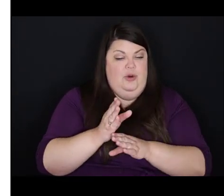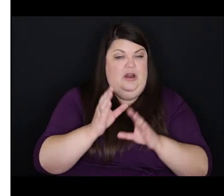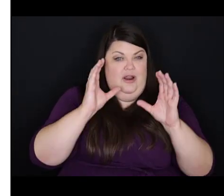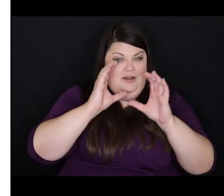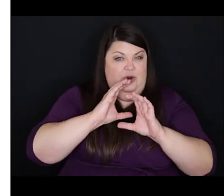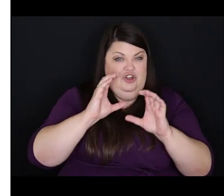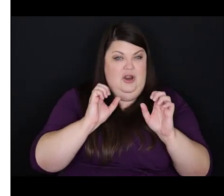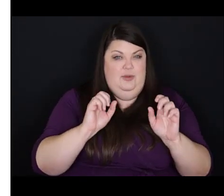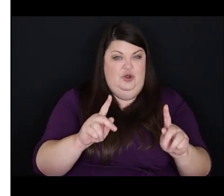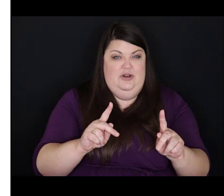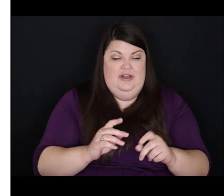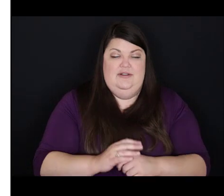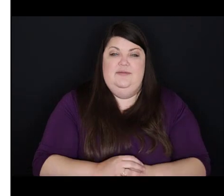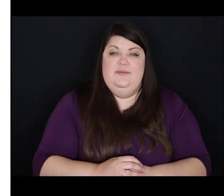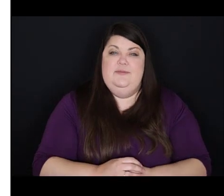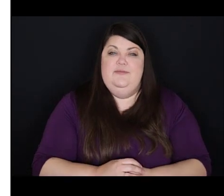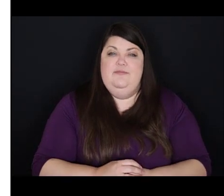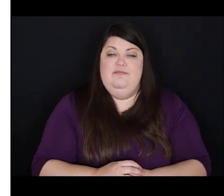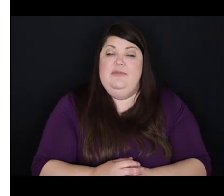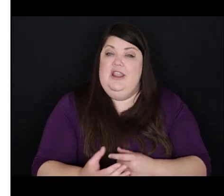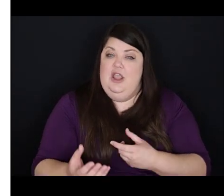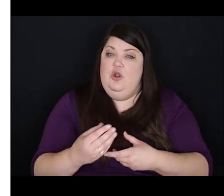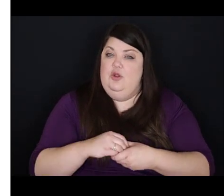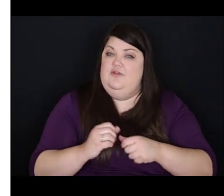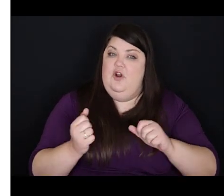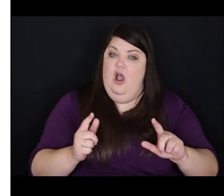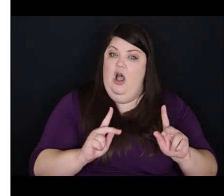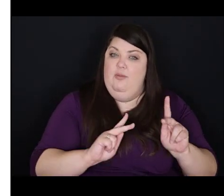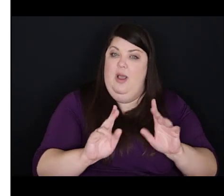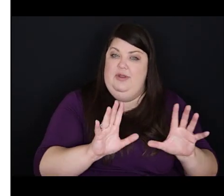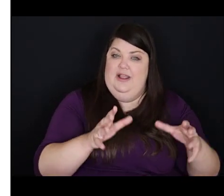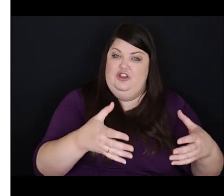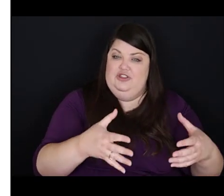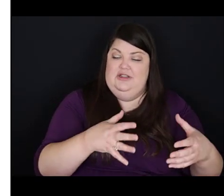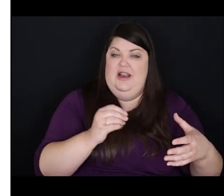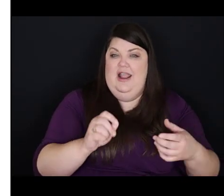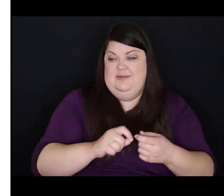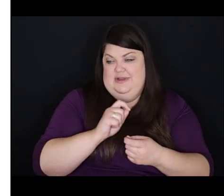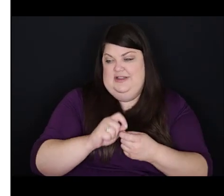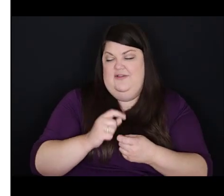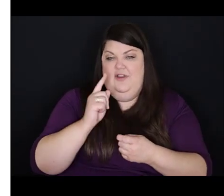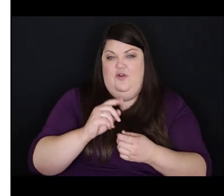This includes for all populations, and specifically for students with disabilities.